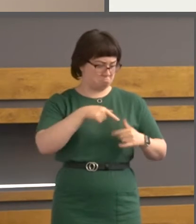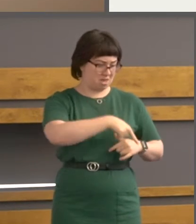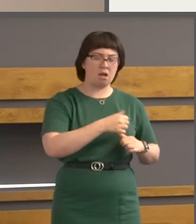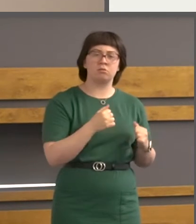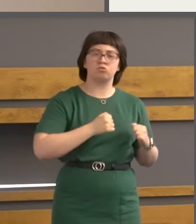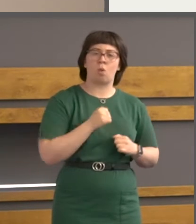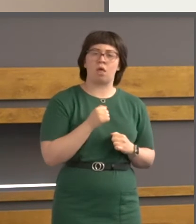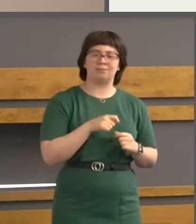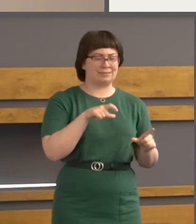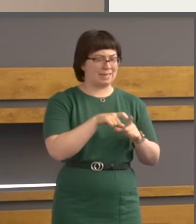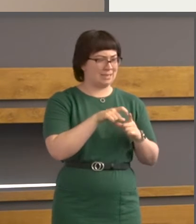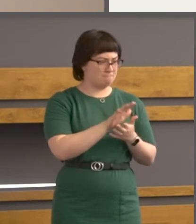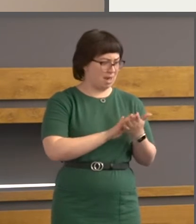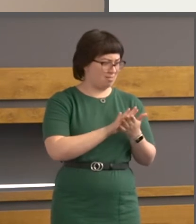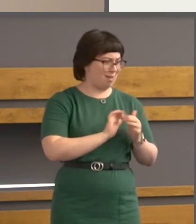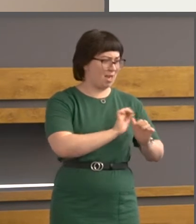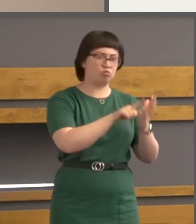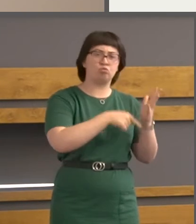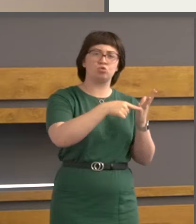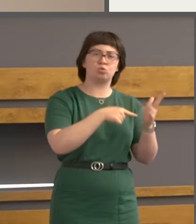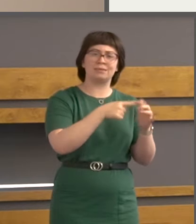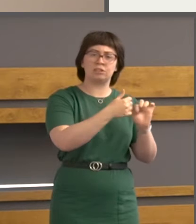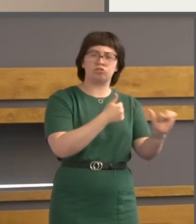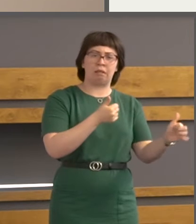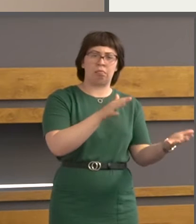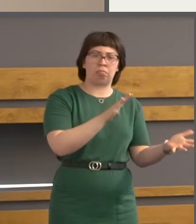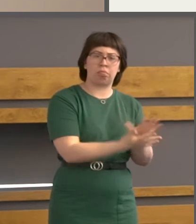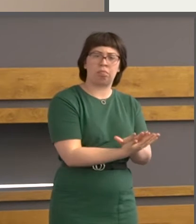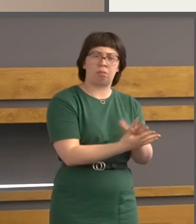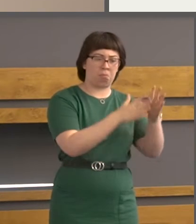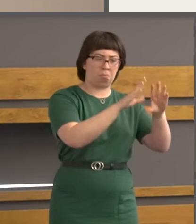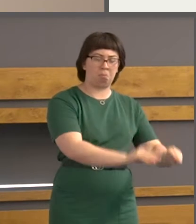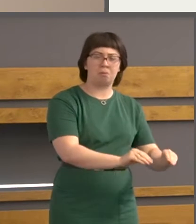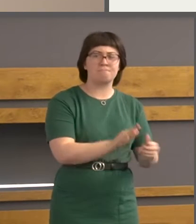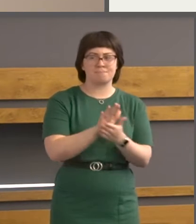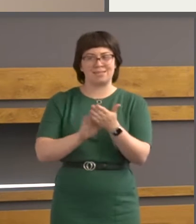as Dundee faced the extinction of its own jute industry, referring to Calcutta as the Indian Dundee.